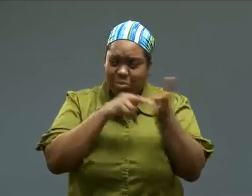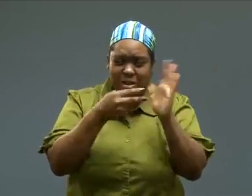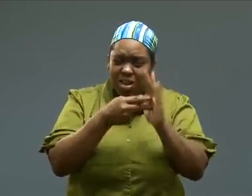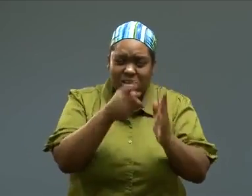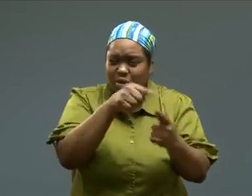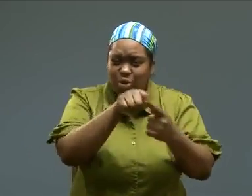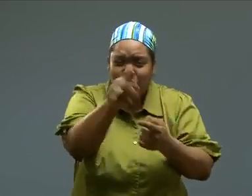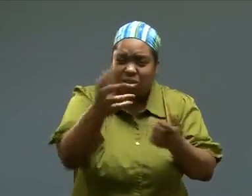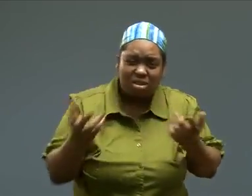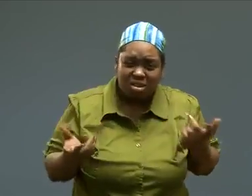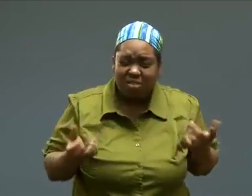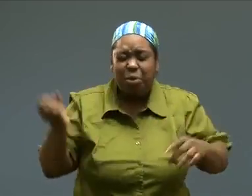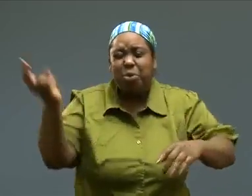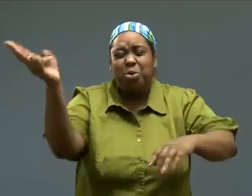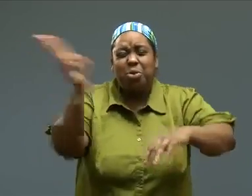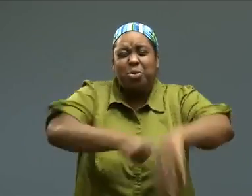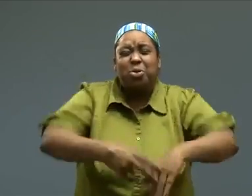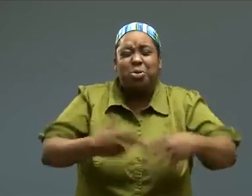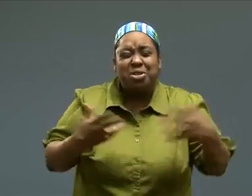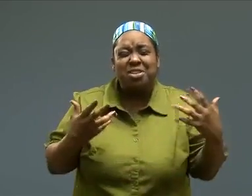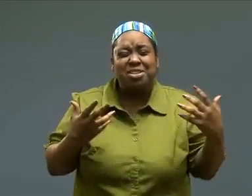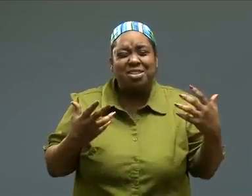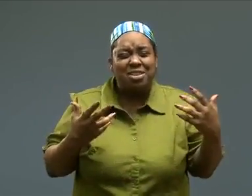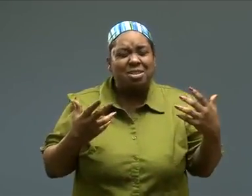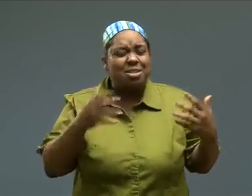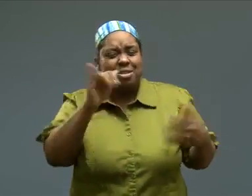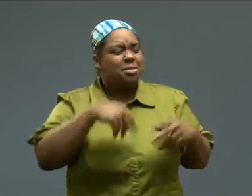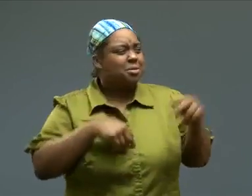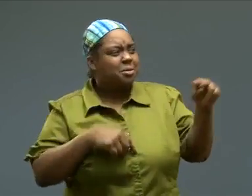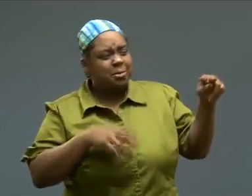What would you think? Well, of course!